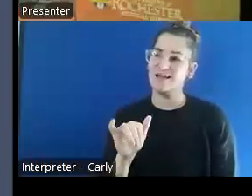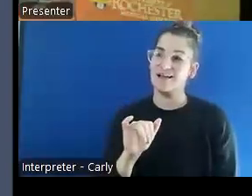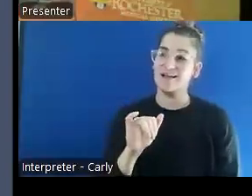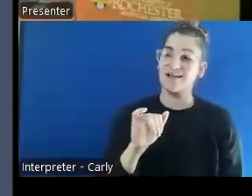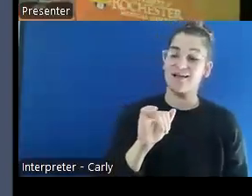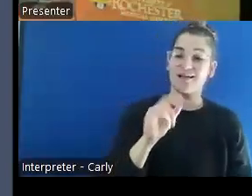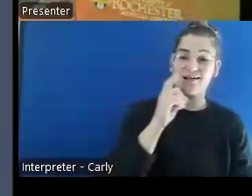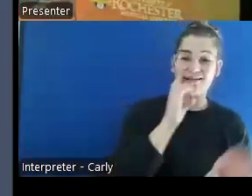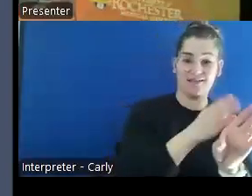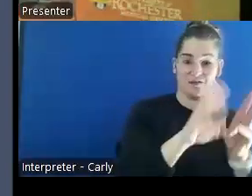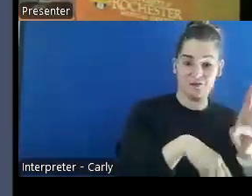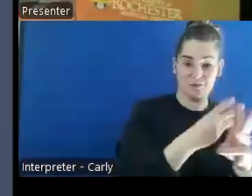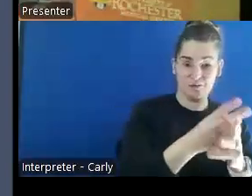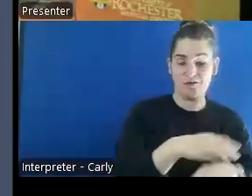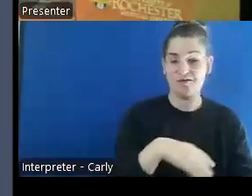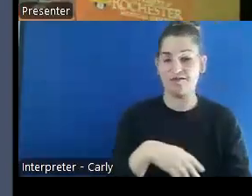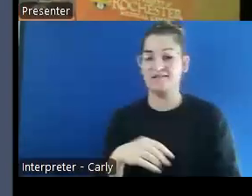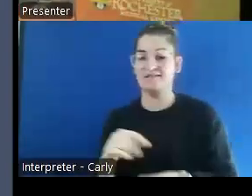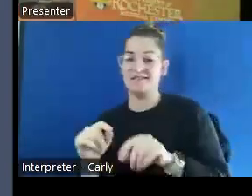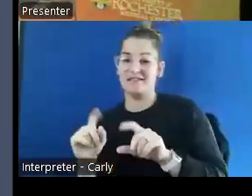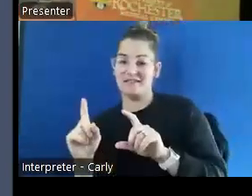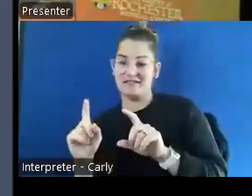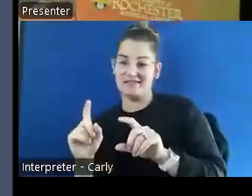the inpatient world when people need to go in so when we get new patients at the office we always